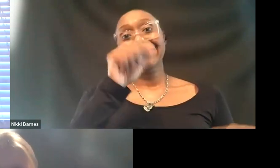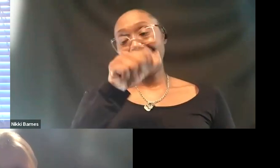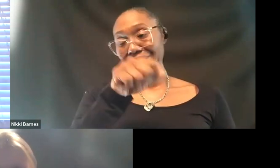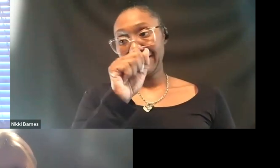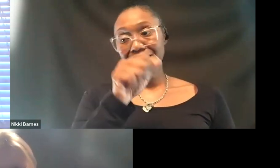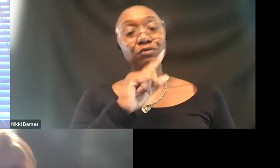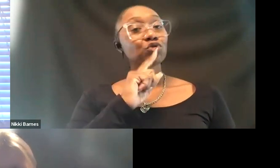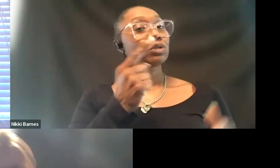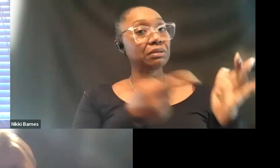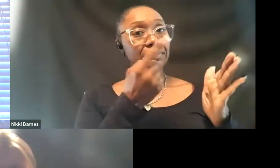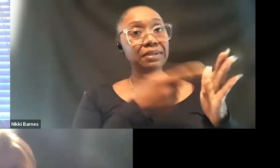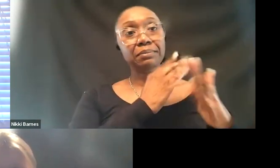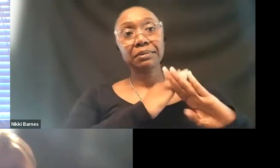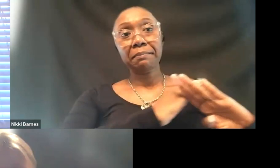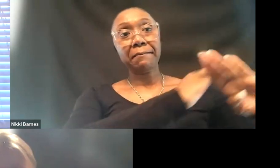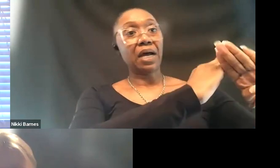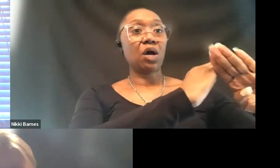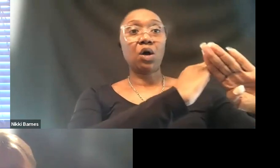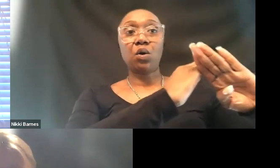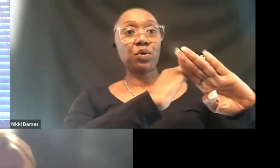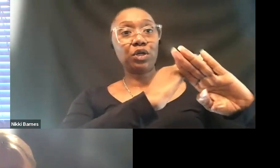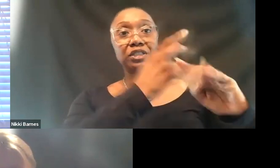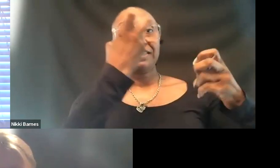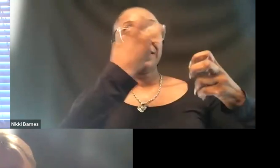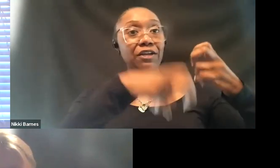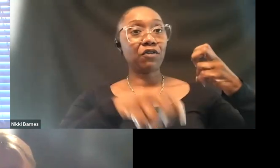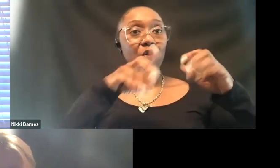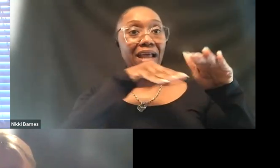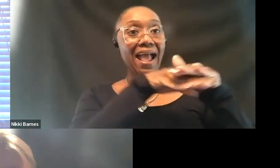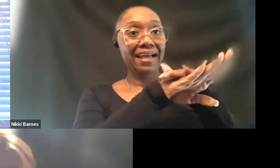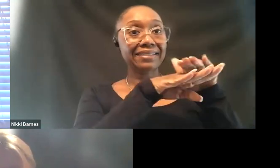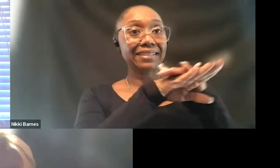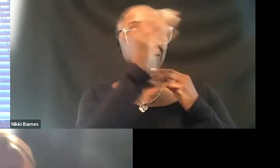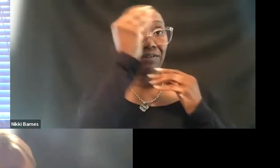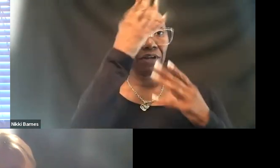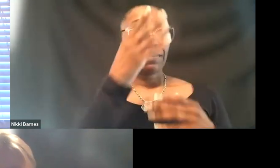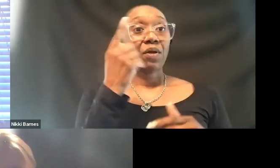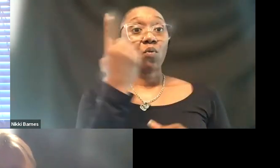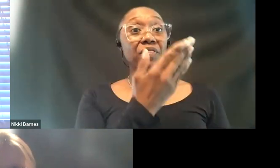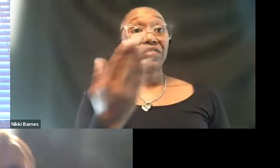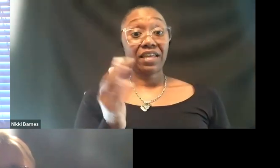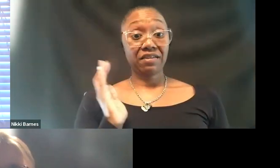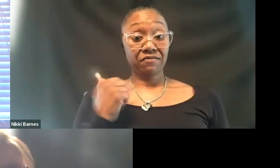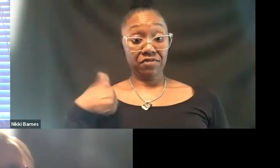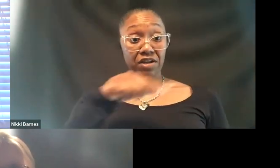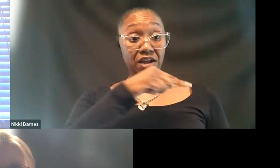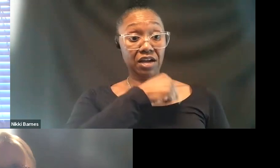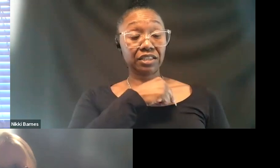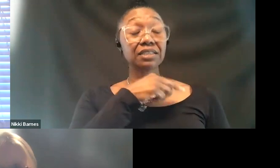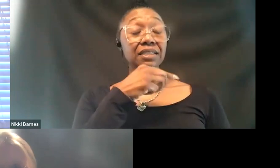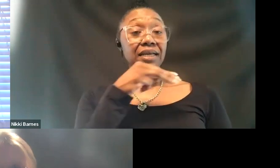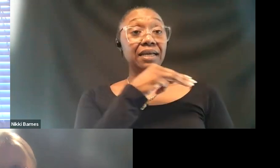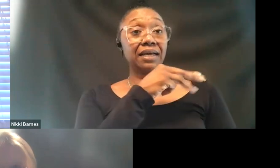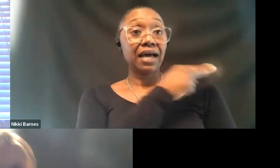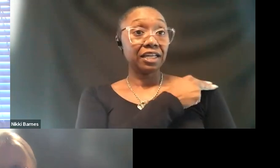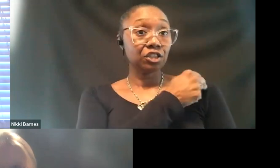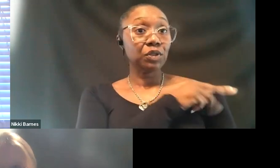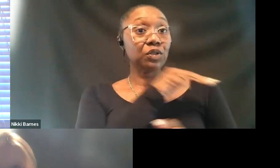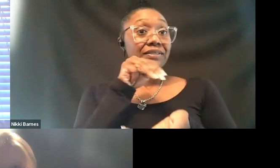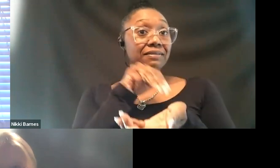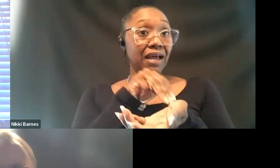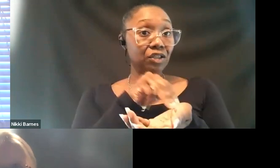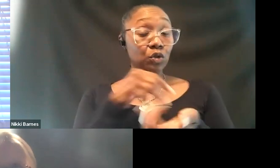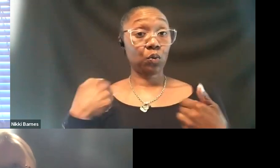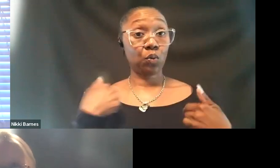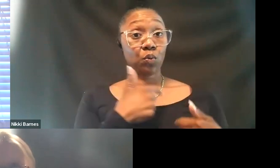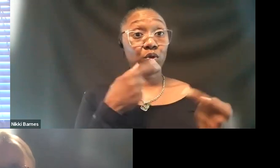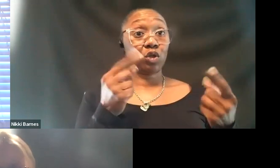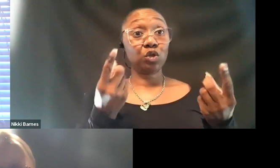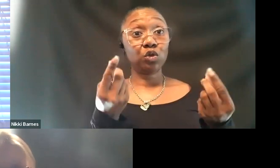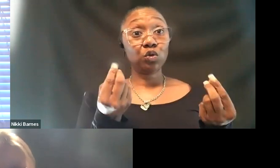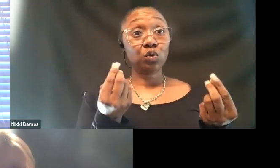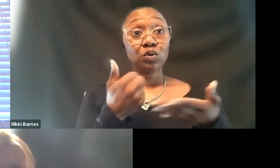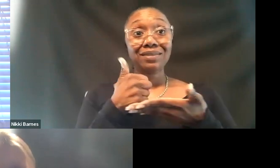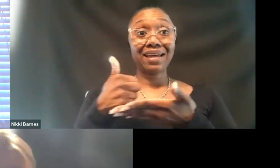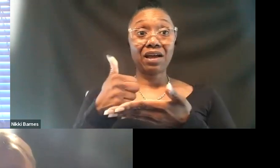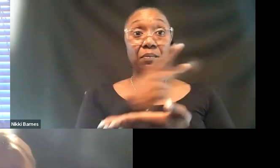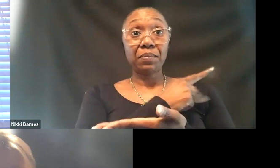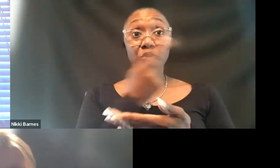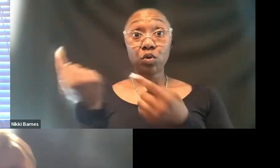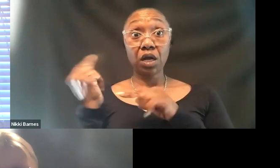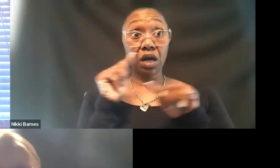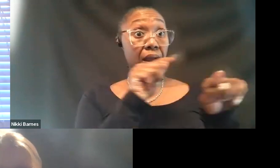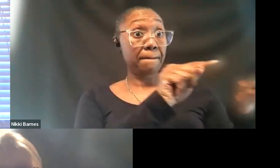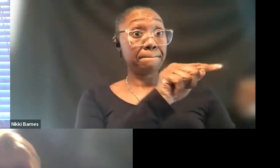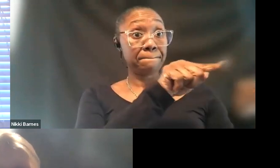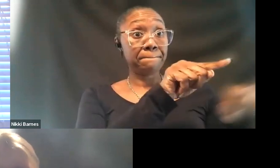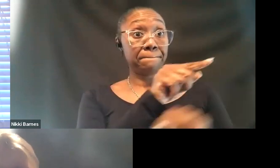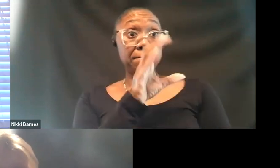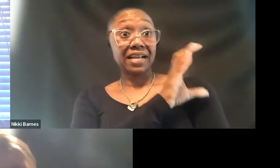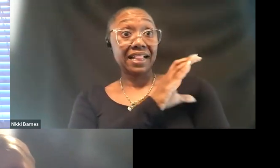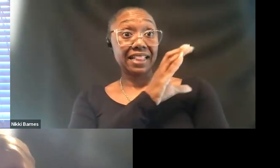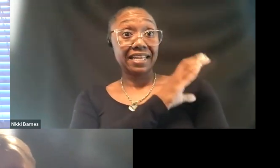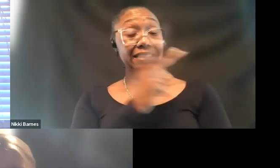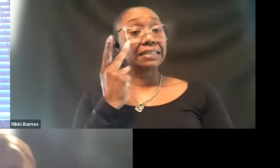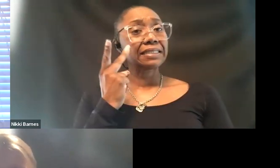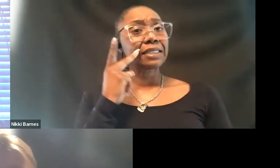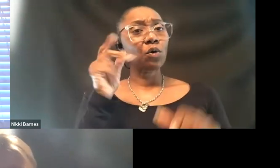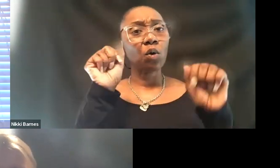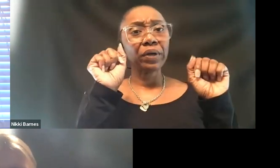Yeah, for sure, for sure. And that is one that we are, as a healthcare is on the healthcare side, what, you know, what we can do is, help patients while they when they come to clinic try and see if we can get it like in real time on their phones.